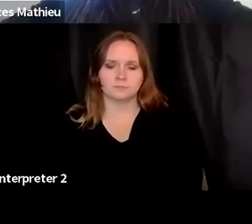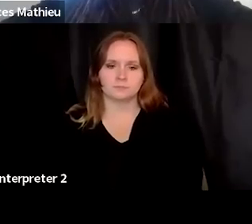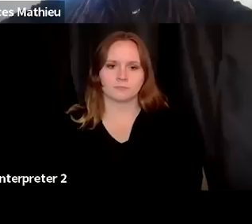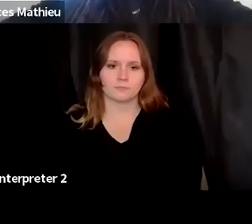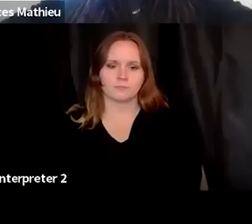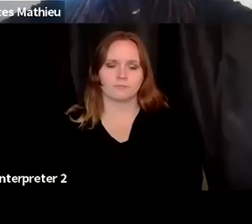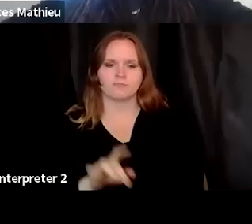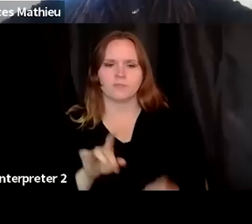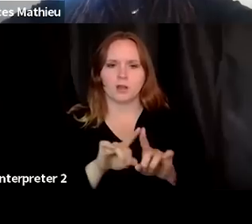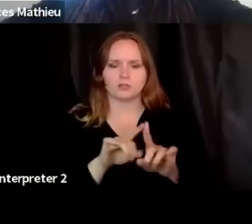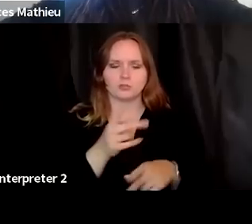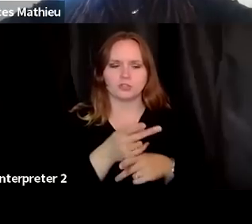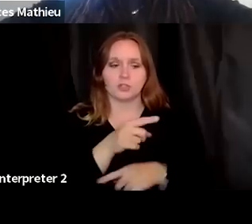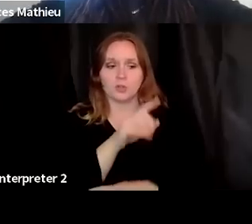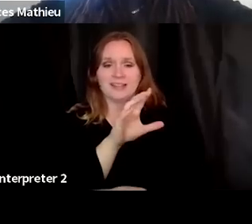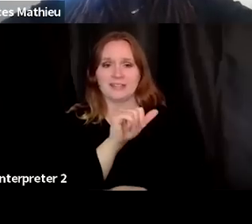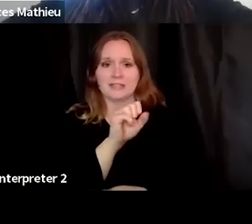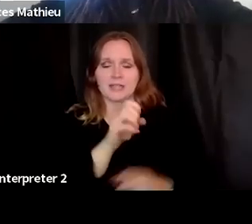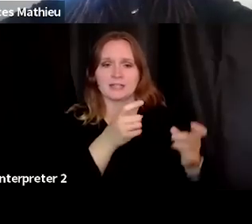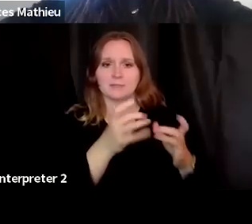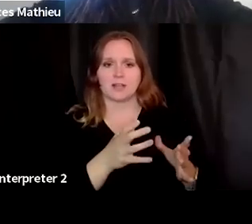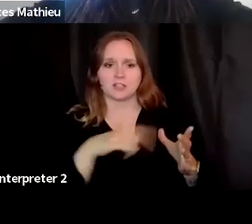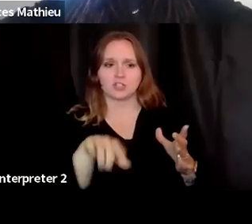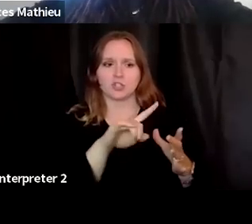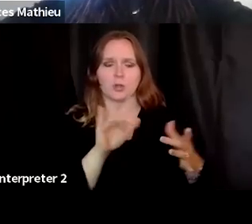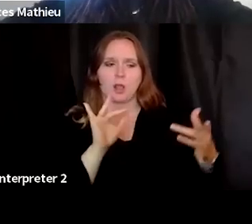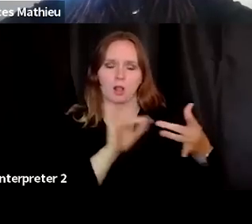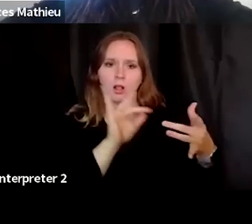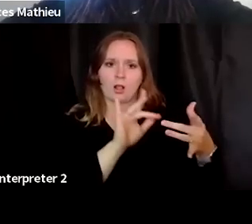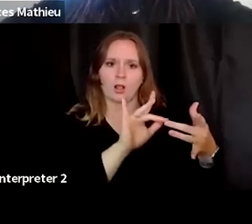or direct care that you're following up with them and if we notice like some of these,